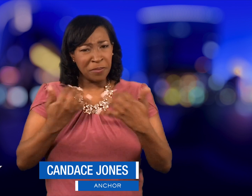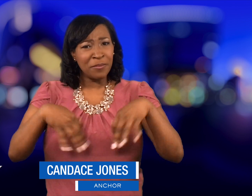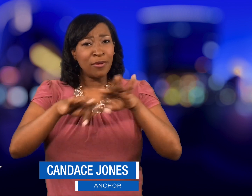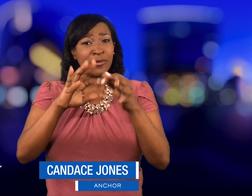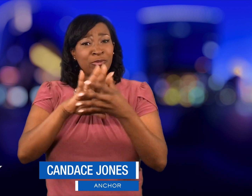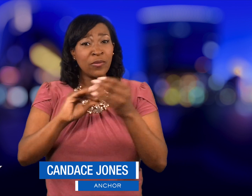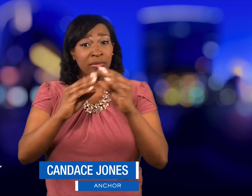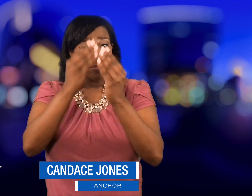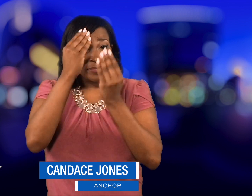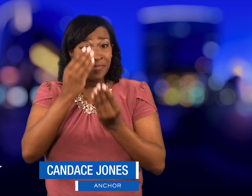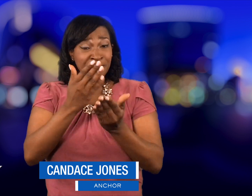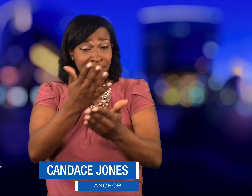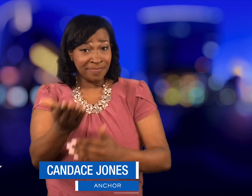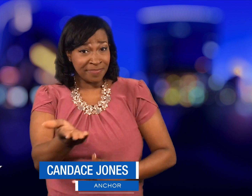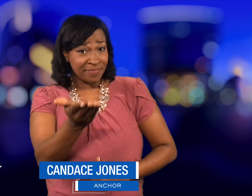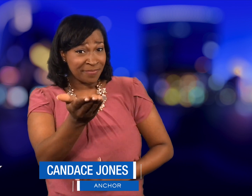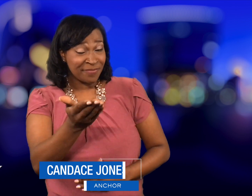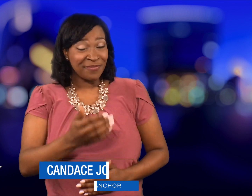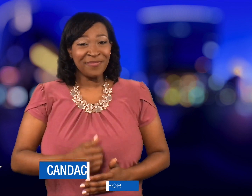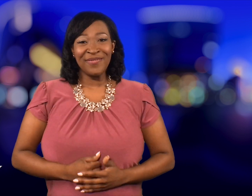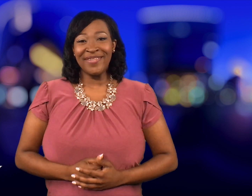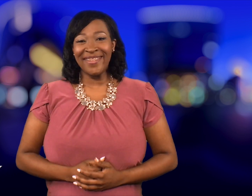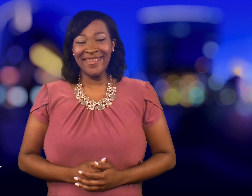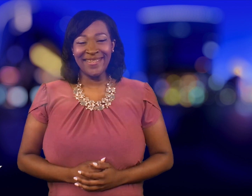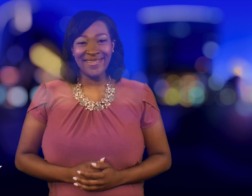Here are your top stories for today.